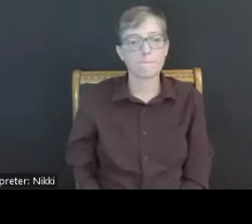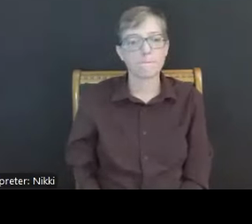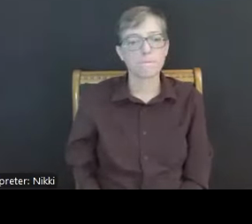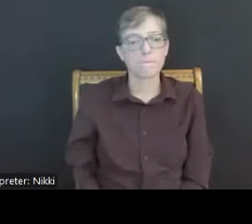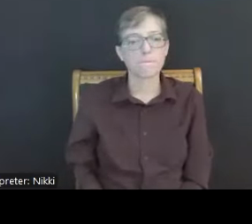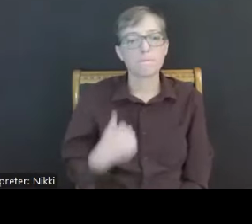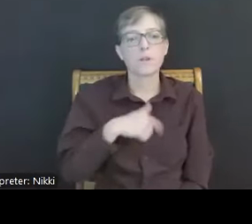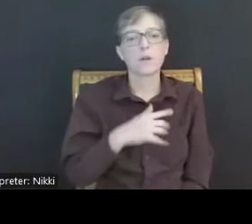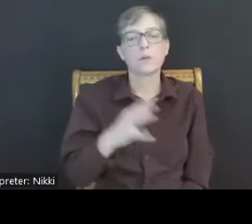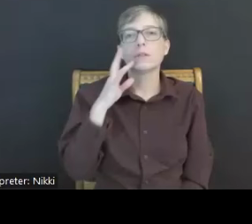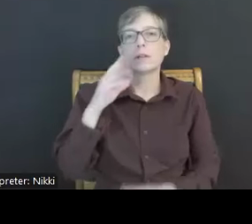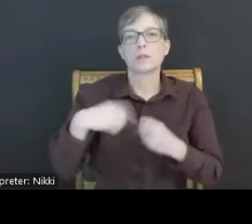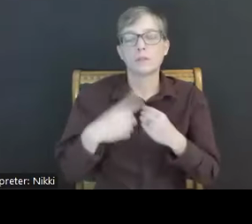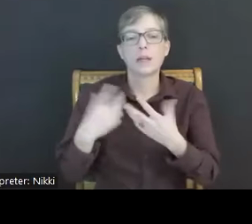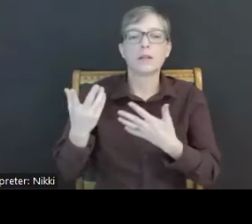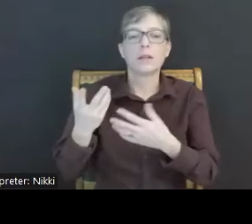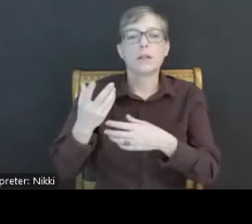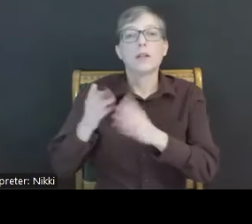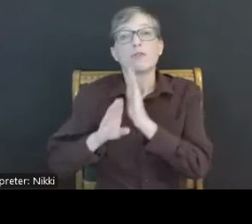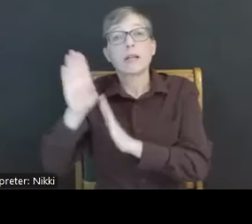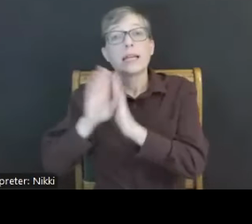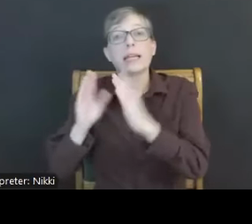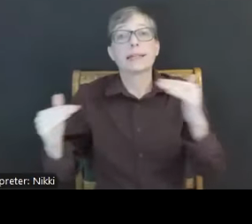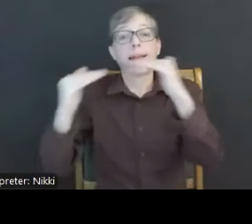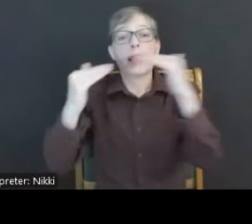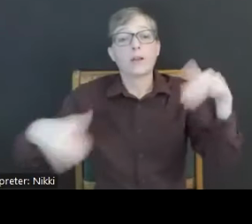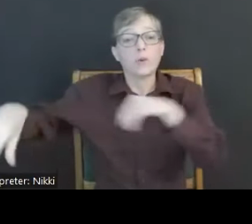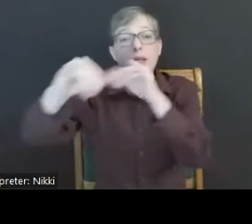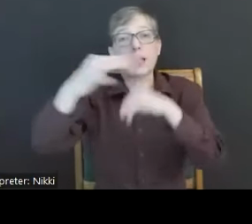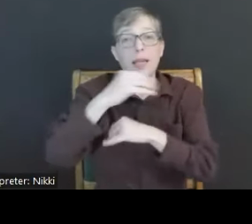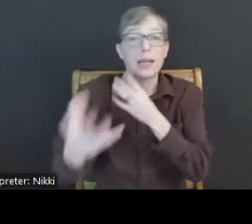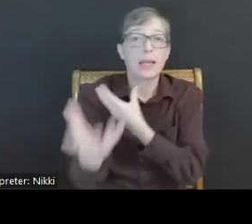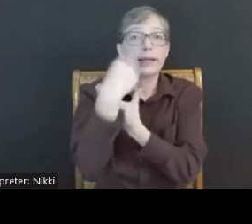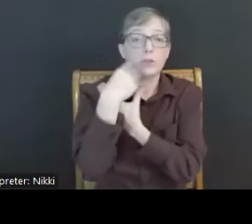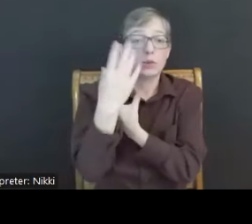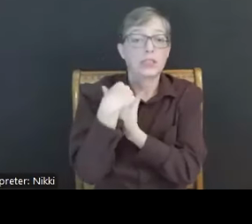create equity and in inclusivity um making sure that in community engagement um that we're ethical